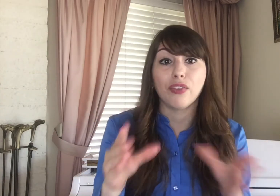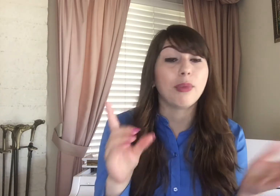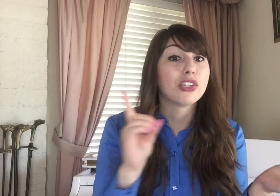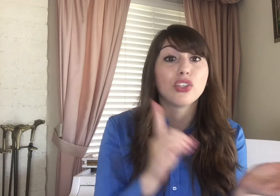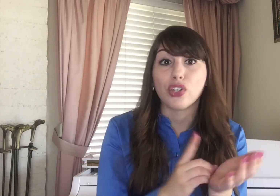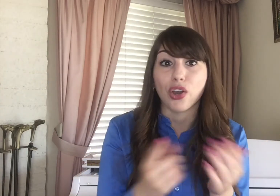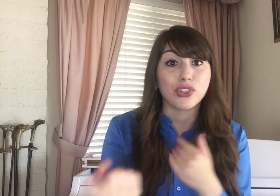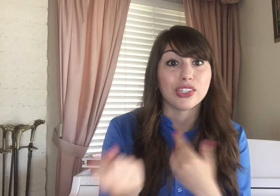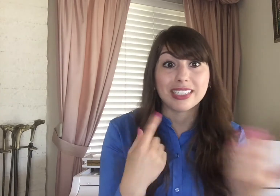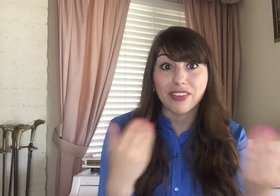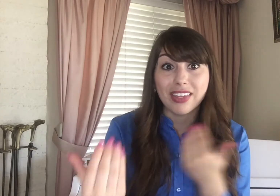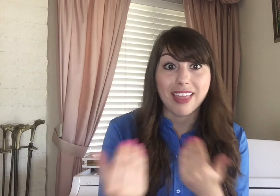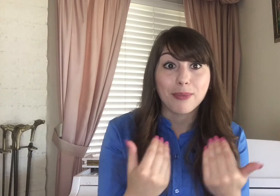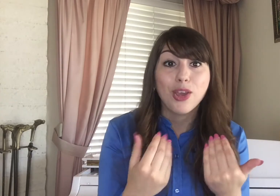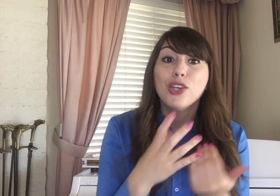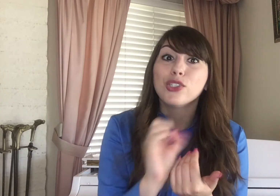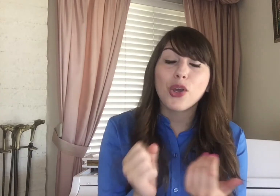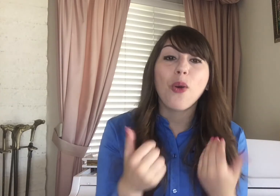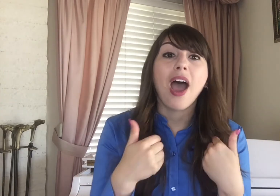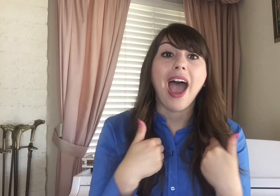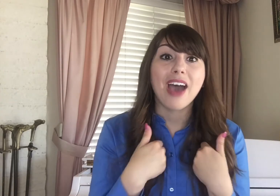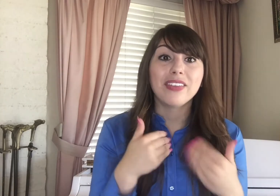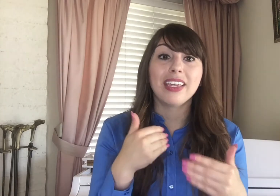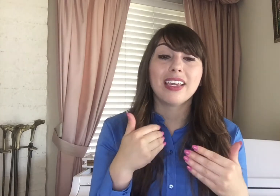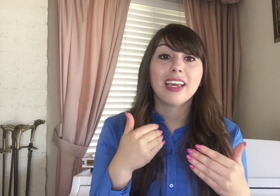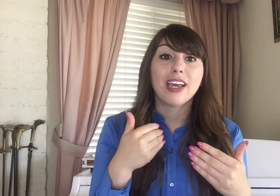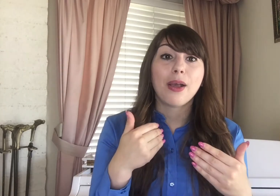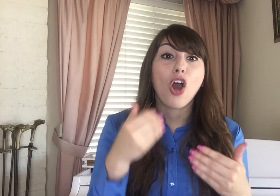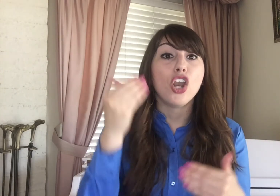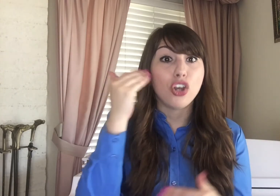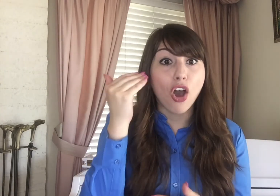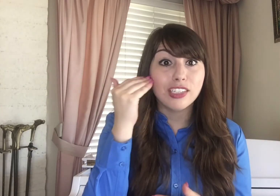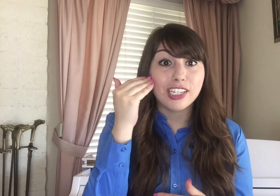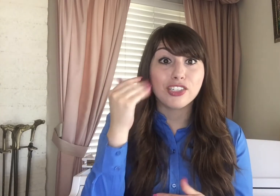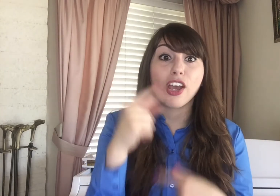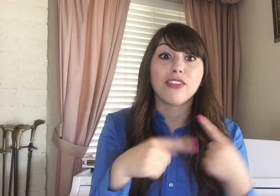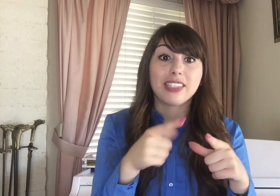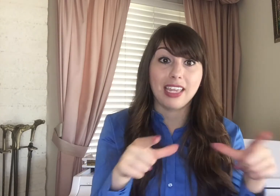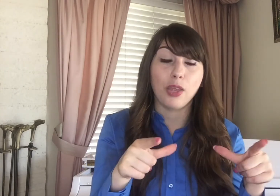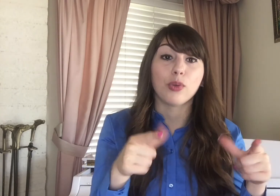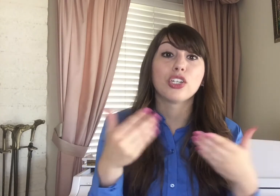information the doctor is giving them. So, having a knowledge of sign language